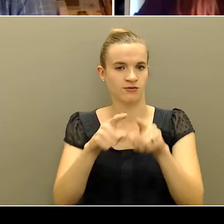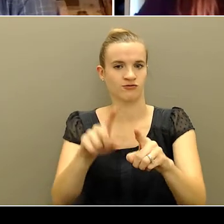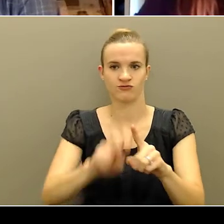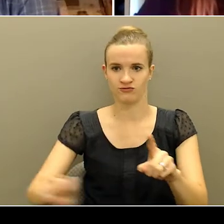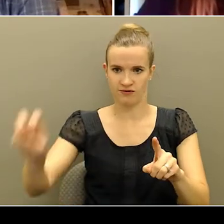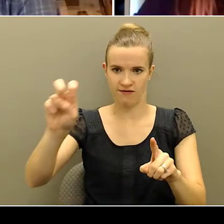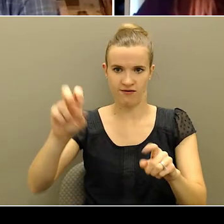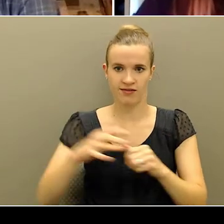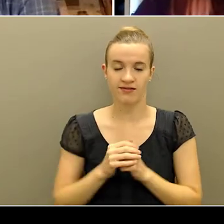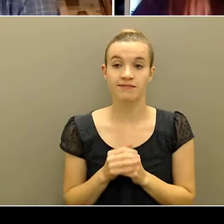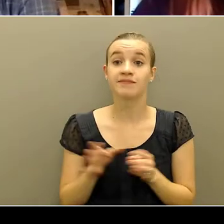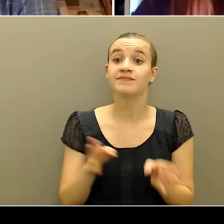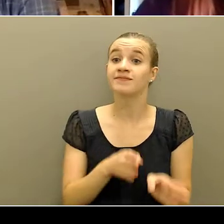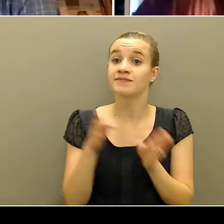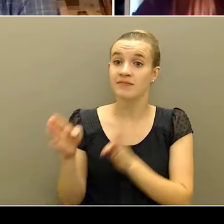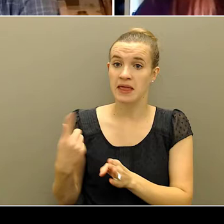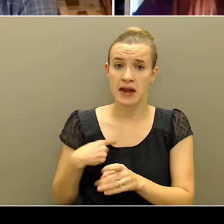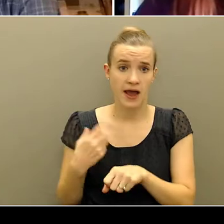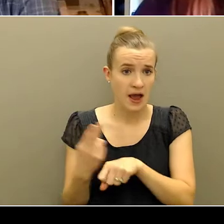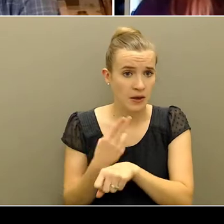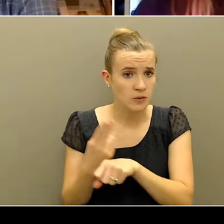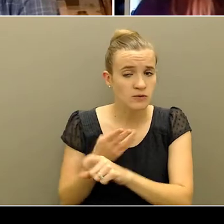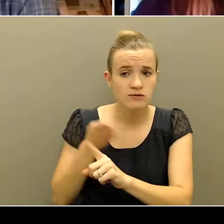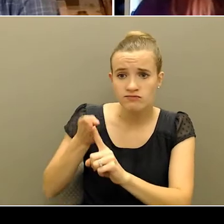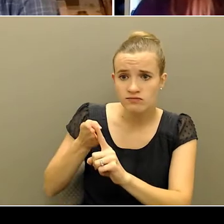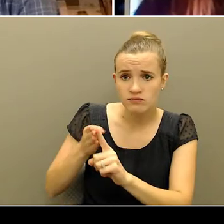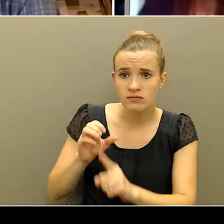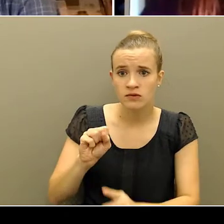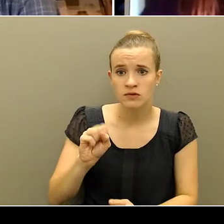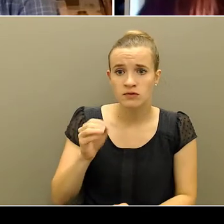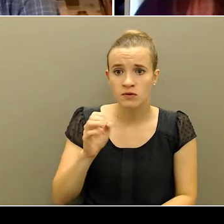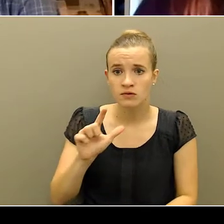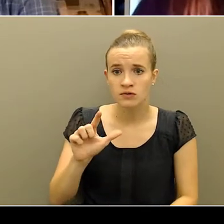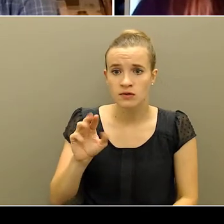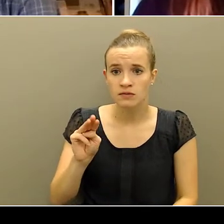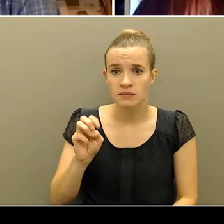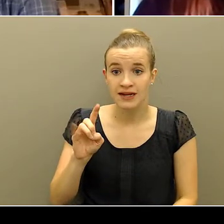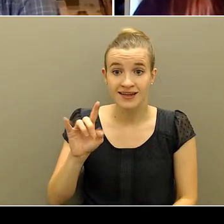you know, I have a lot of social media stuff and now over 75 videos of places